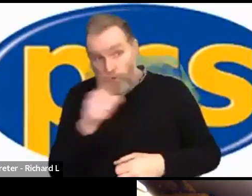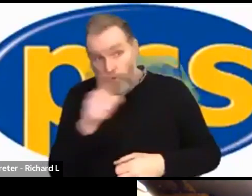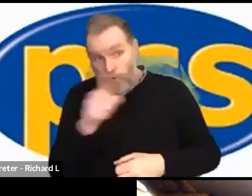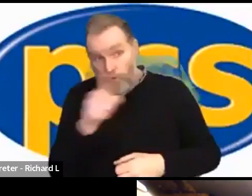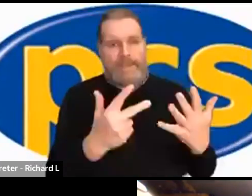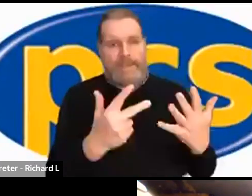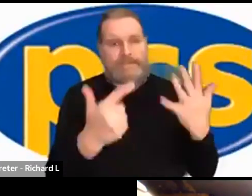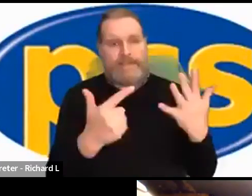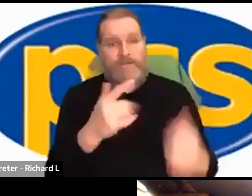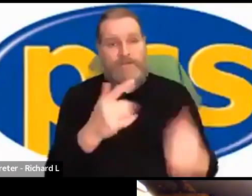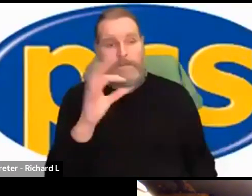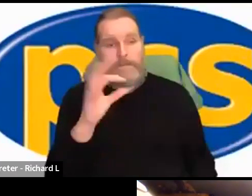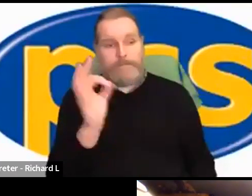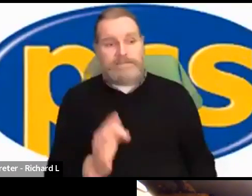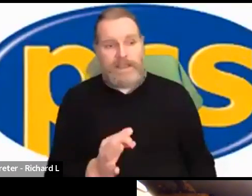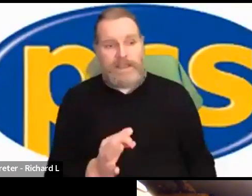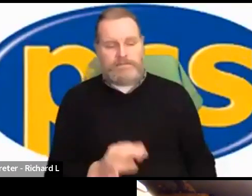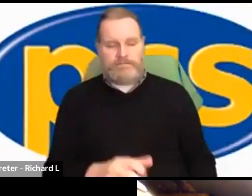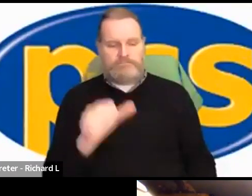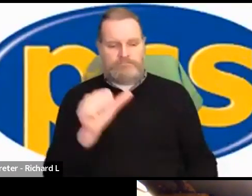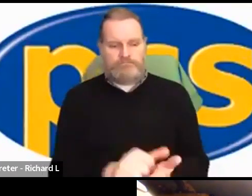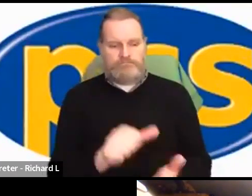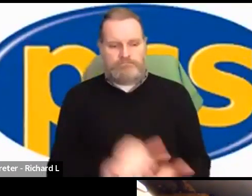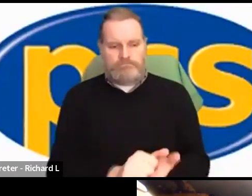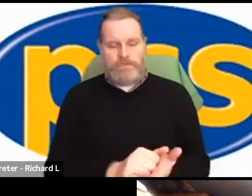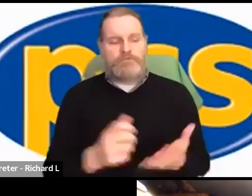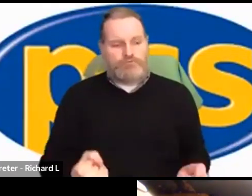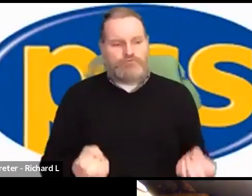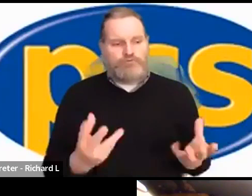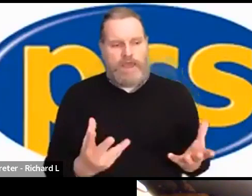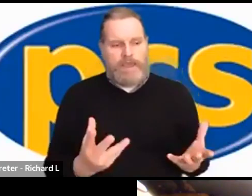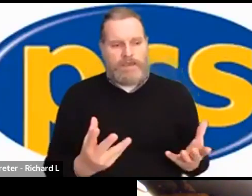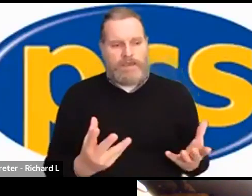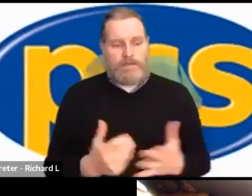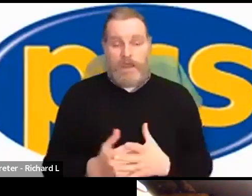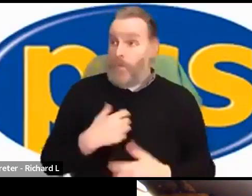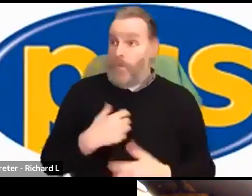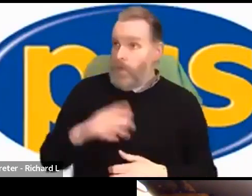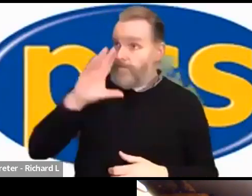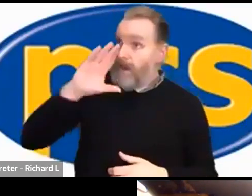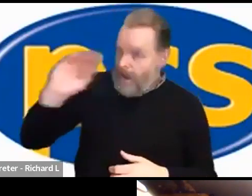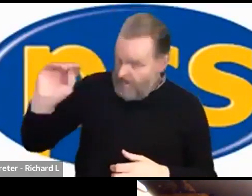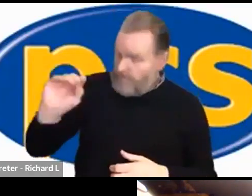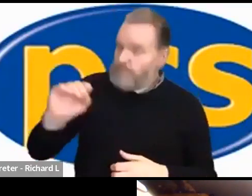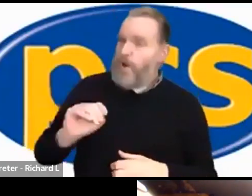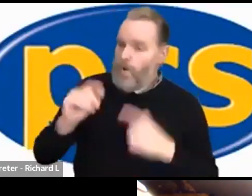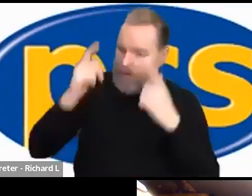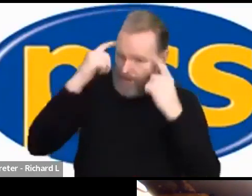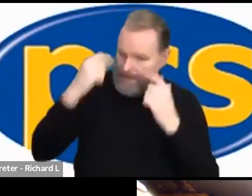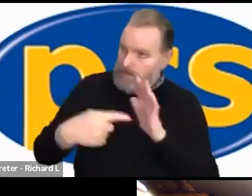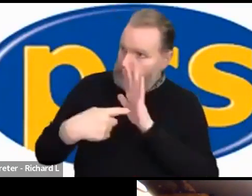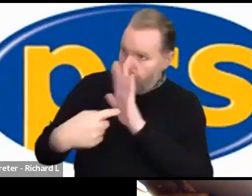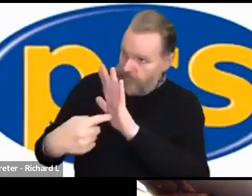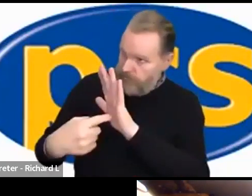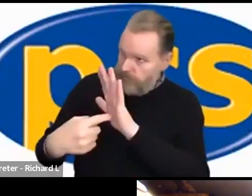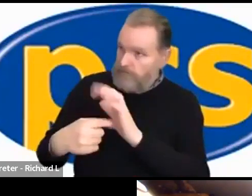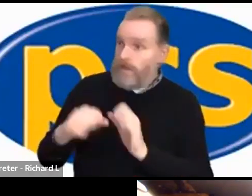You have voted 87% . Yes . Yes, to strike . Yes, to strike action, we Yes, to strike action, we have served the lead the legal notices on them that